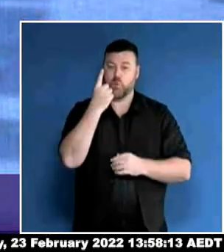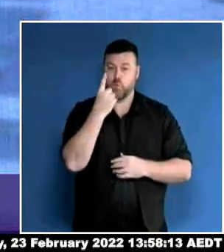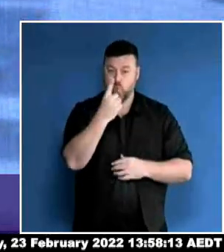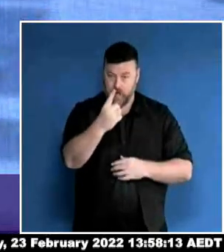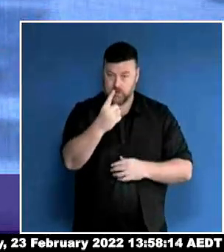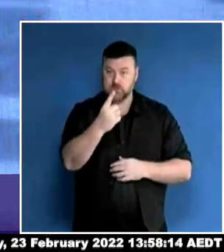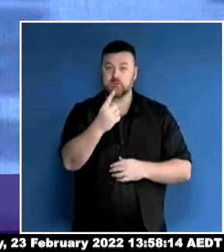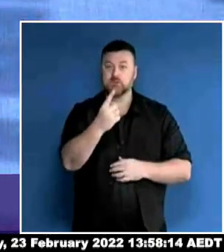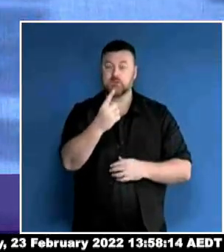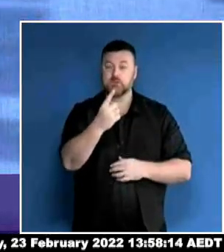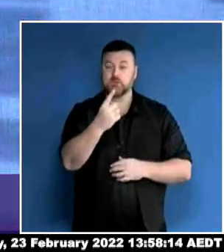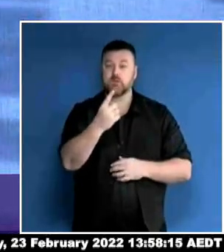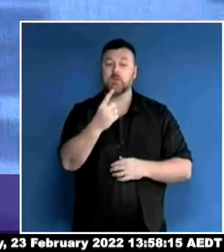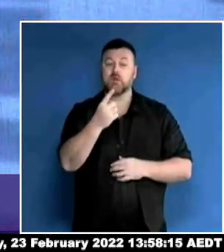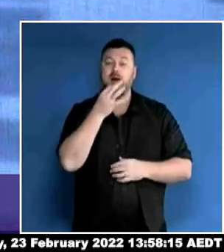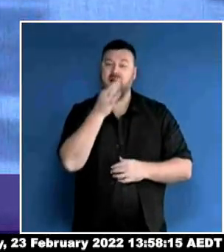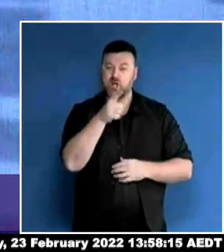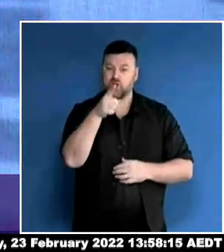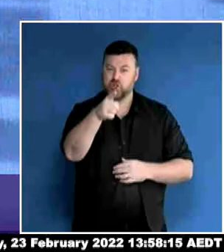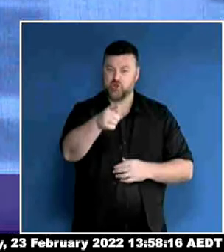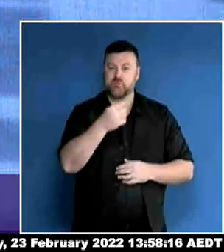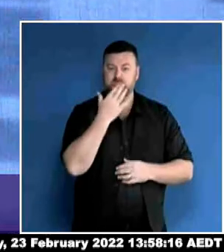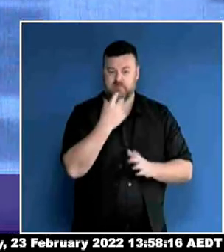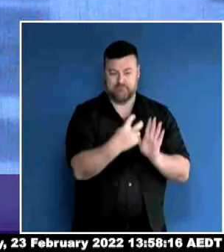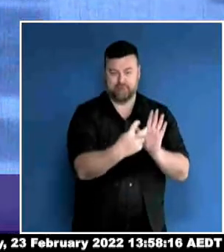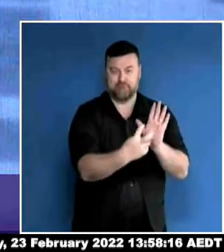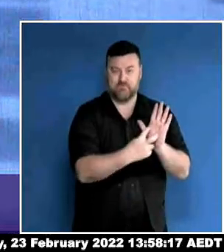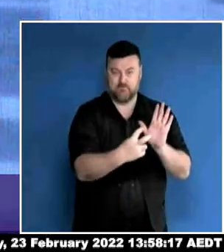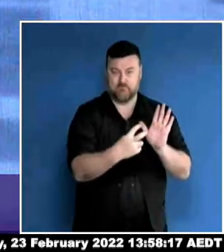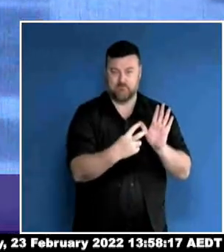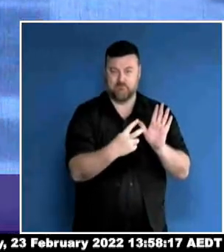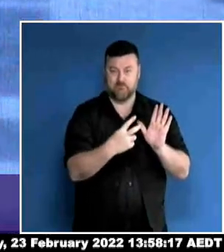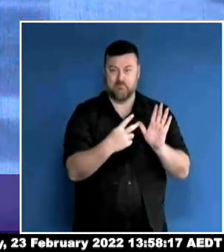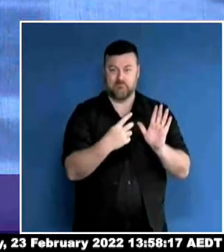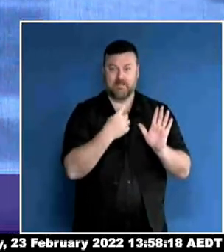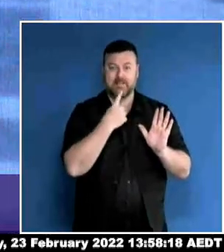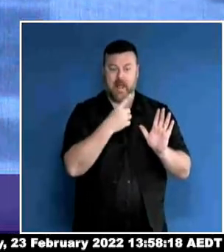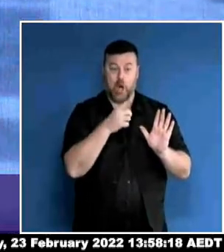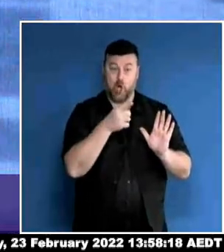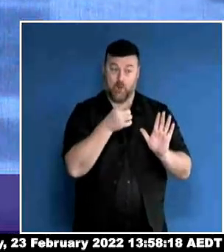training job. But, for you, you thought you had found the job yourself.